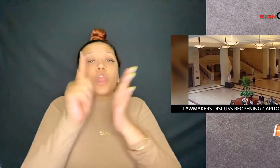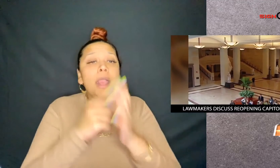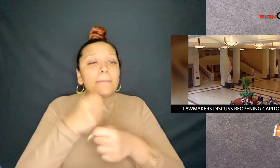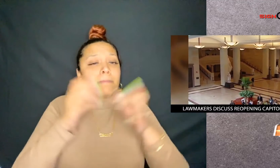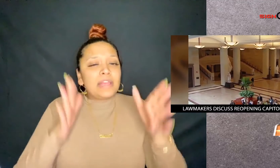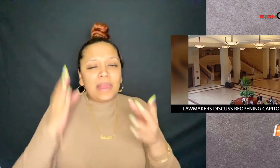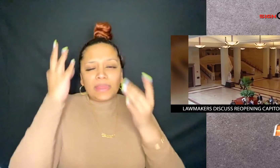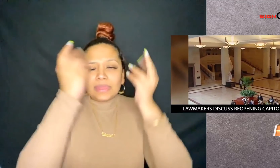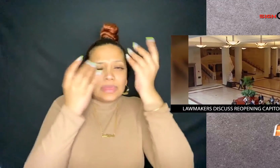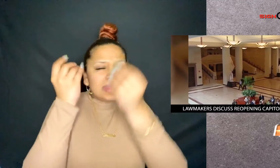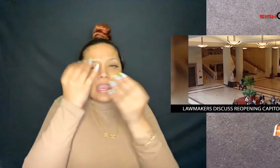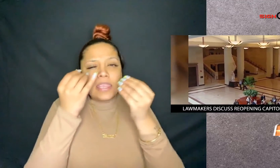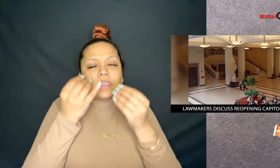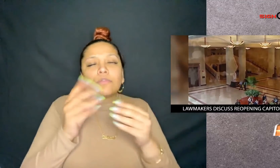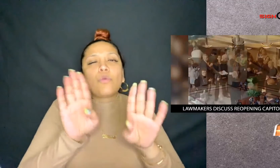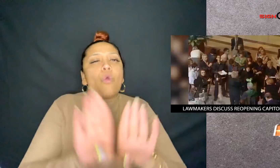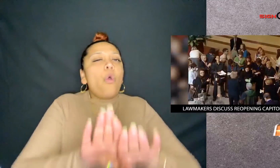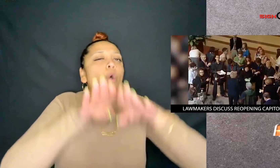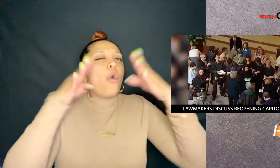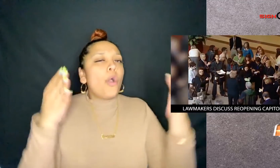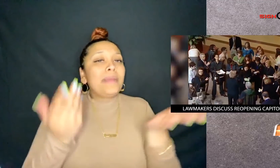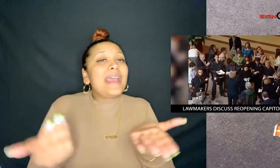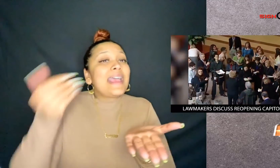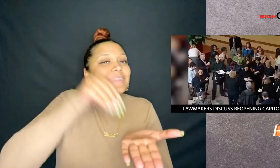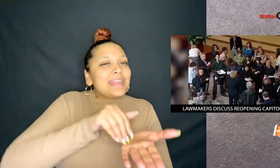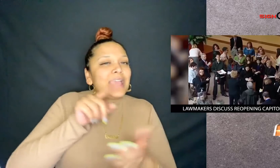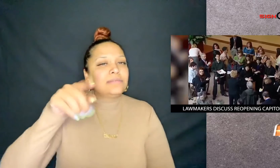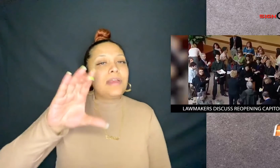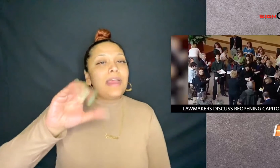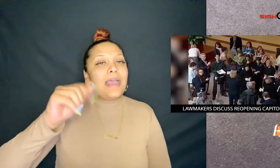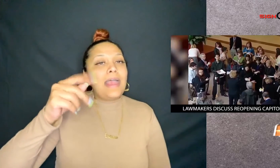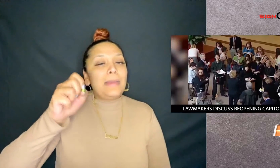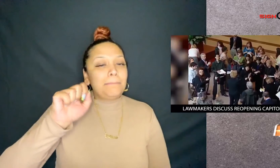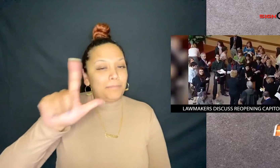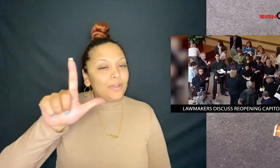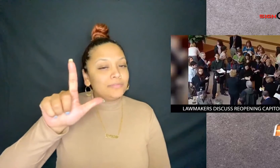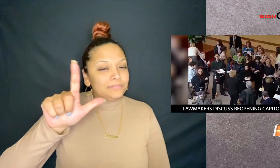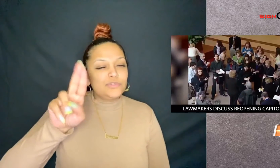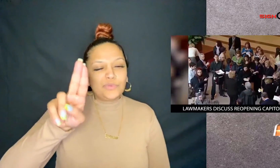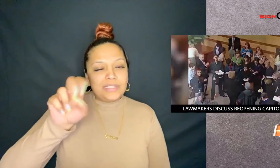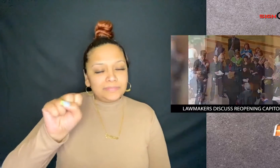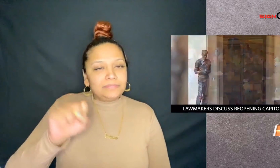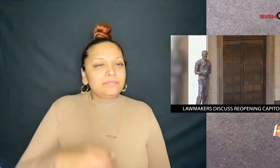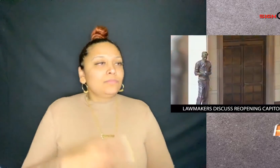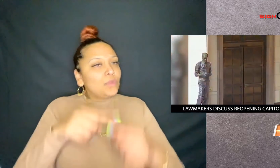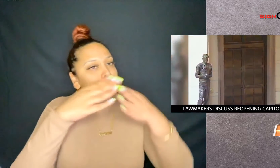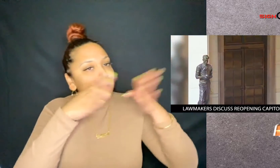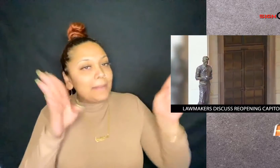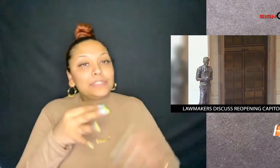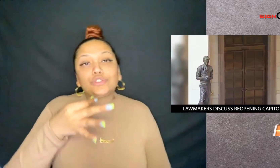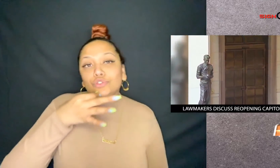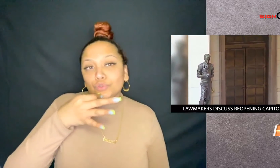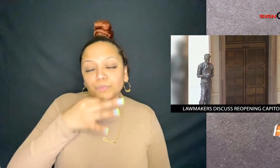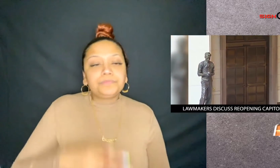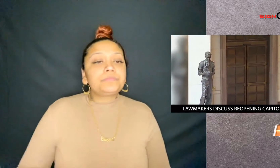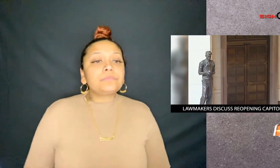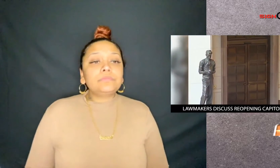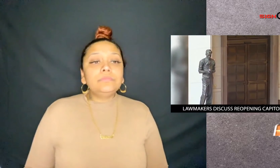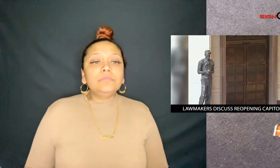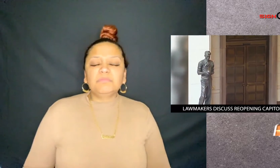now that mask mandates are lifting in Washington DC and around the country lawmakers are thinking